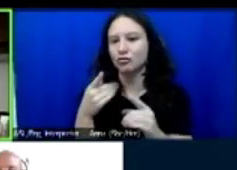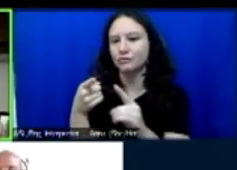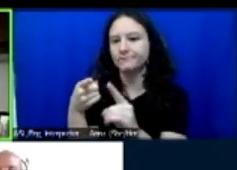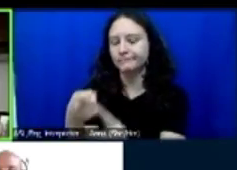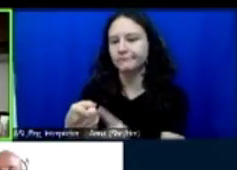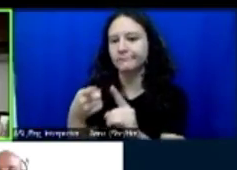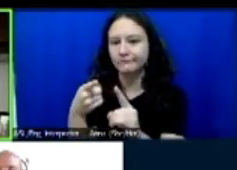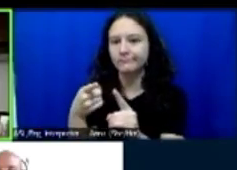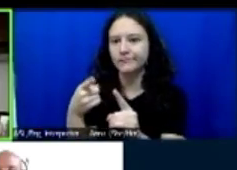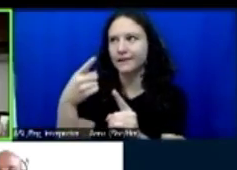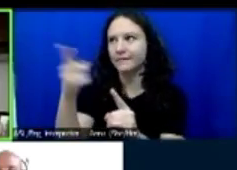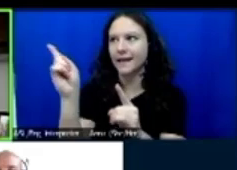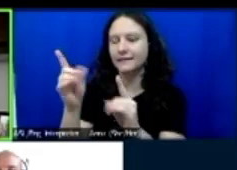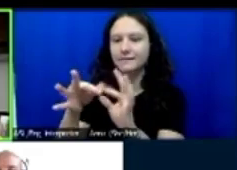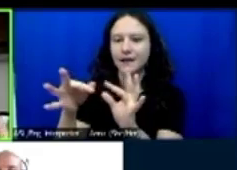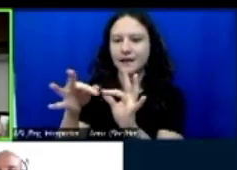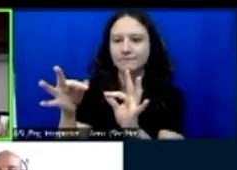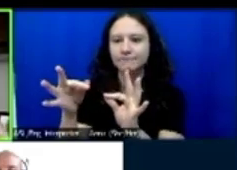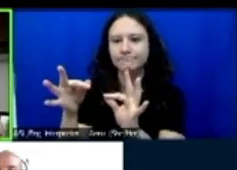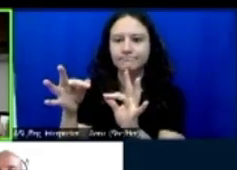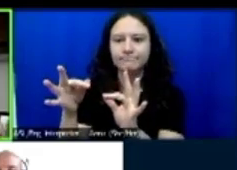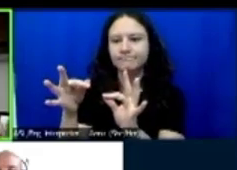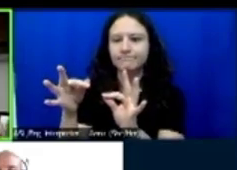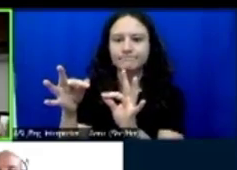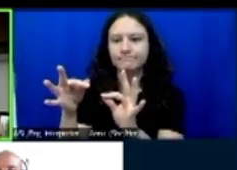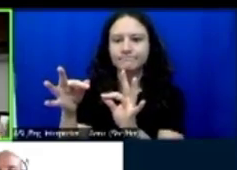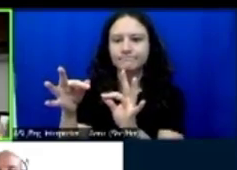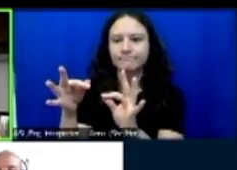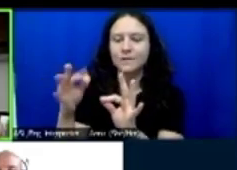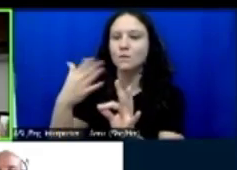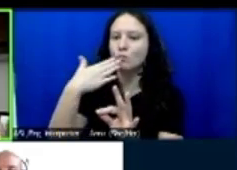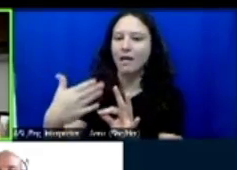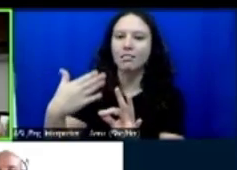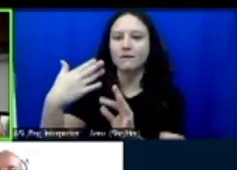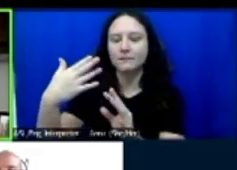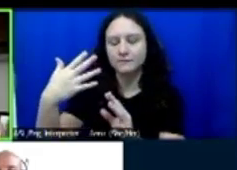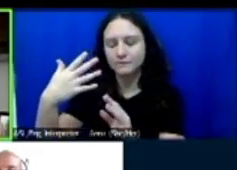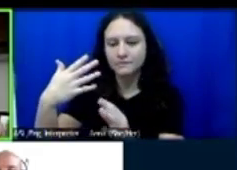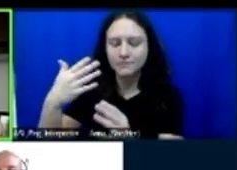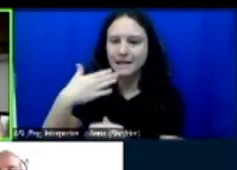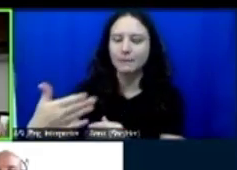they say, well-established non-Hispanic white PIs.